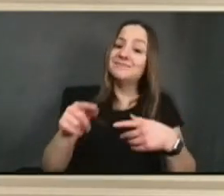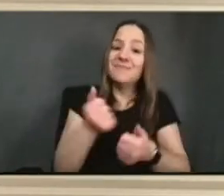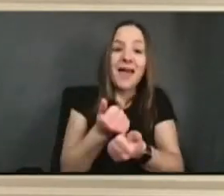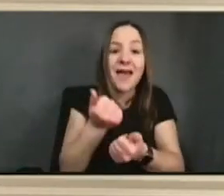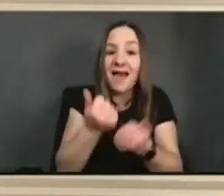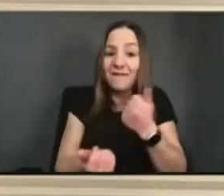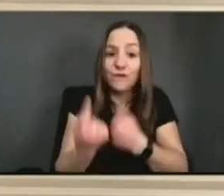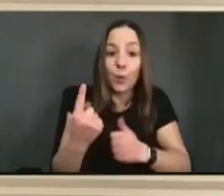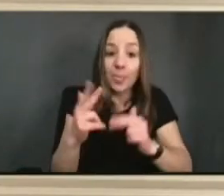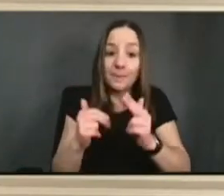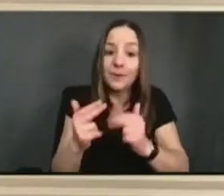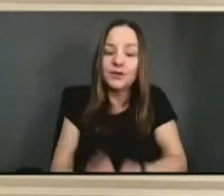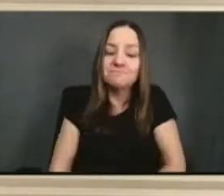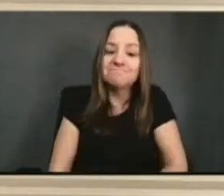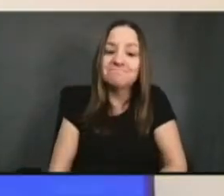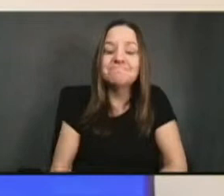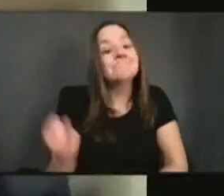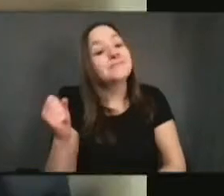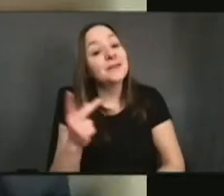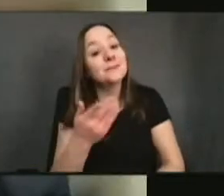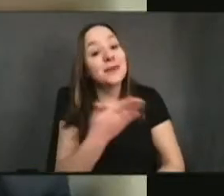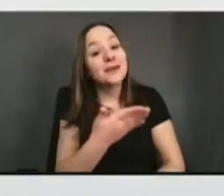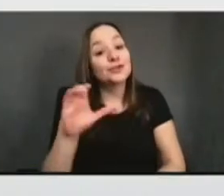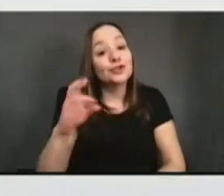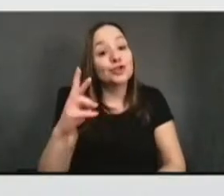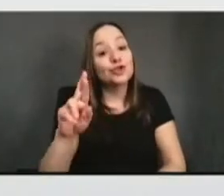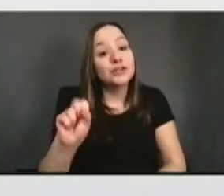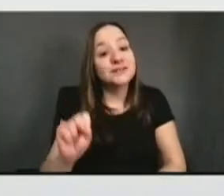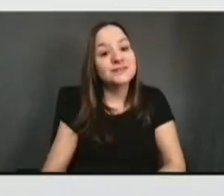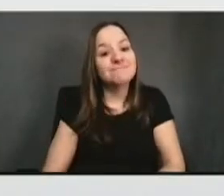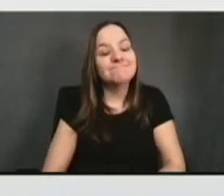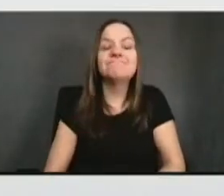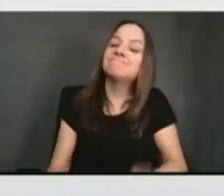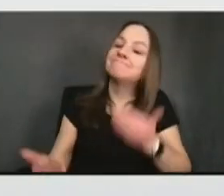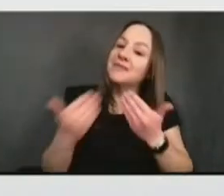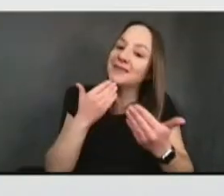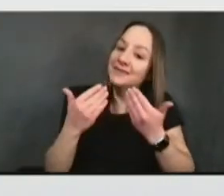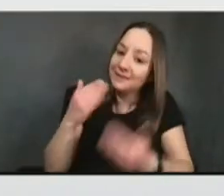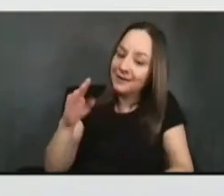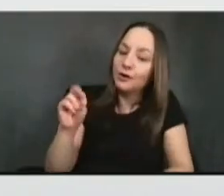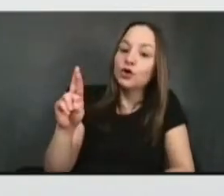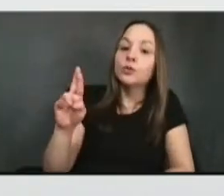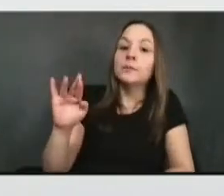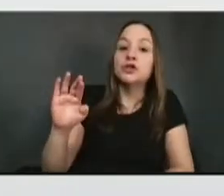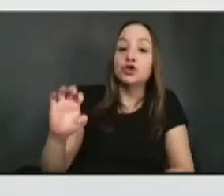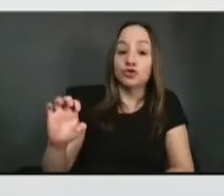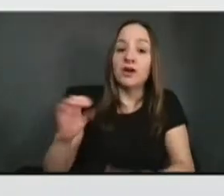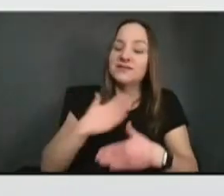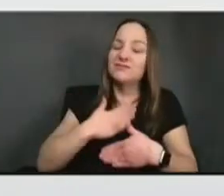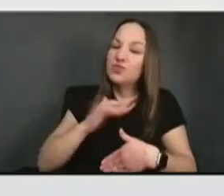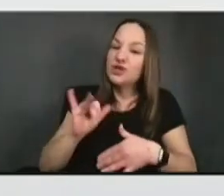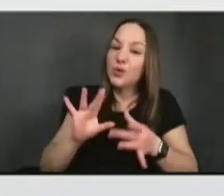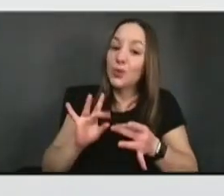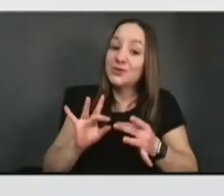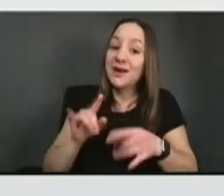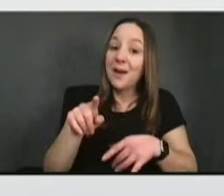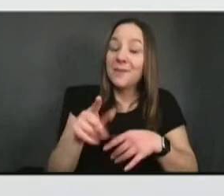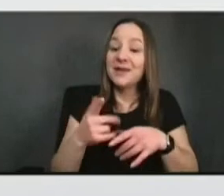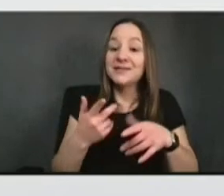the staff and administrators and the people in our school buildings. So back to you,